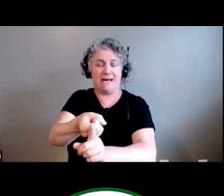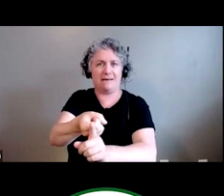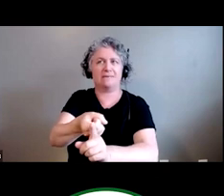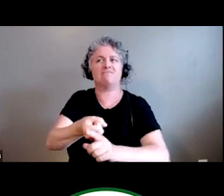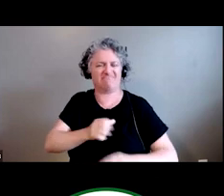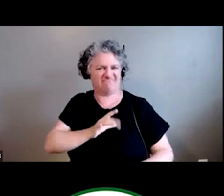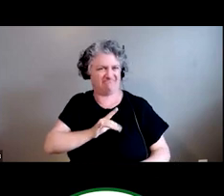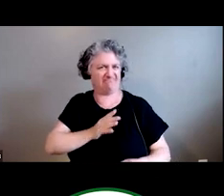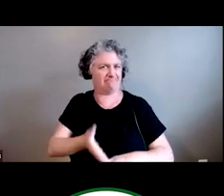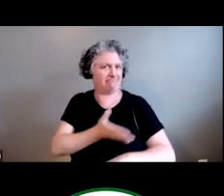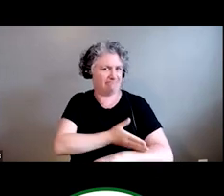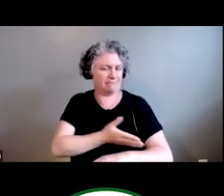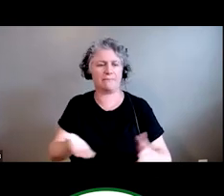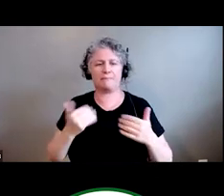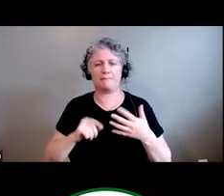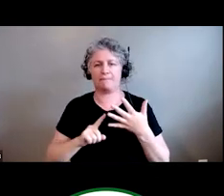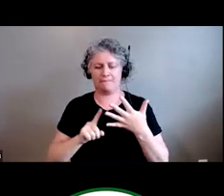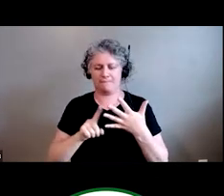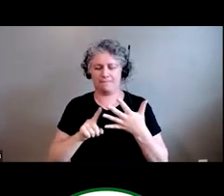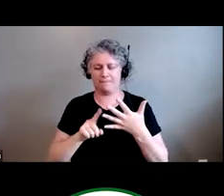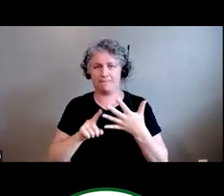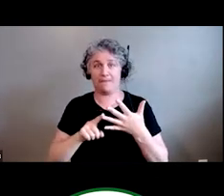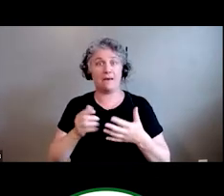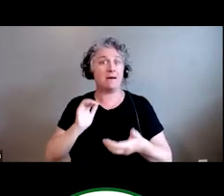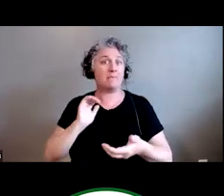mutual value for all partners involved in the network.